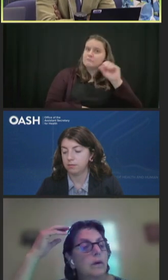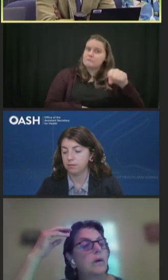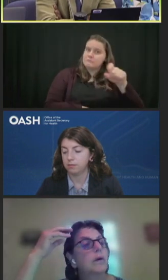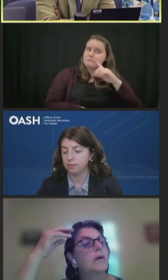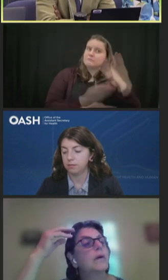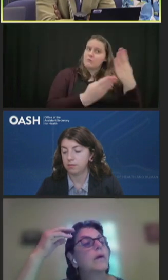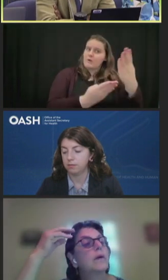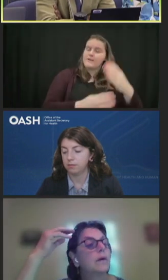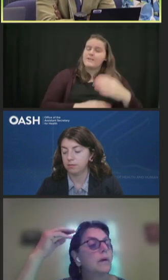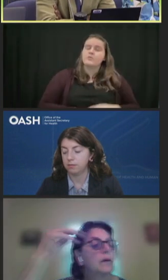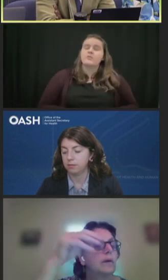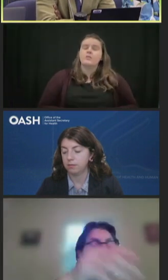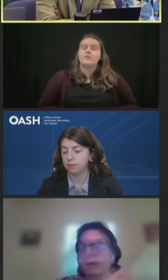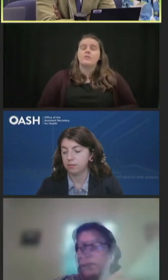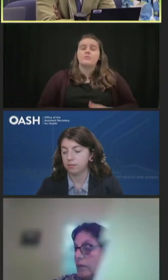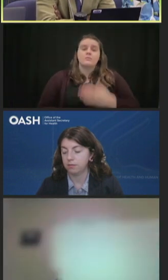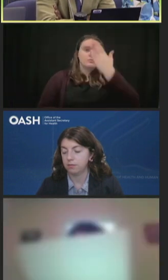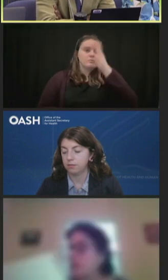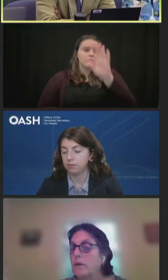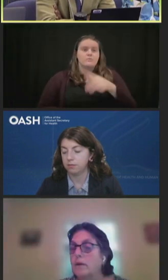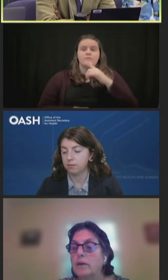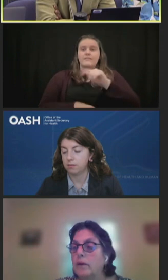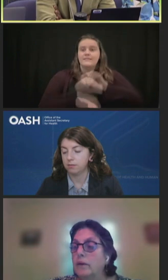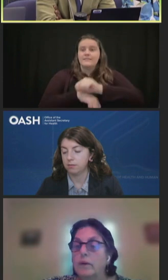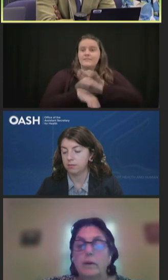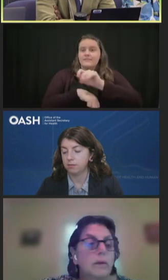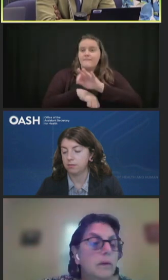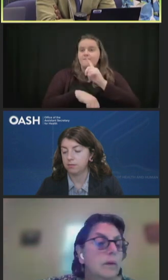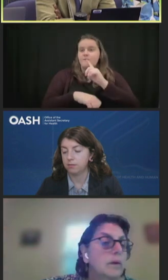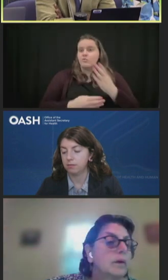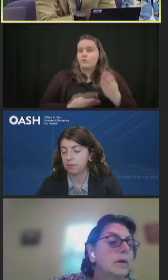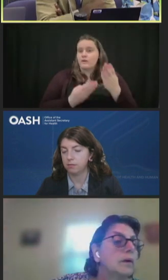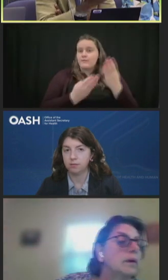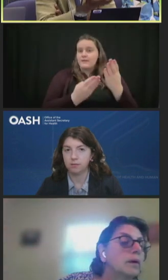As you know, the task force, you know, makes the recommendations based on the evidence that